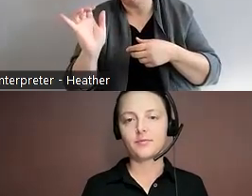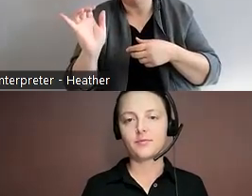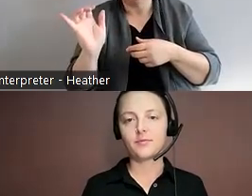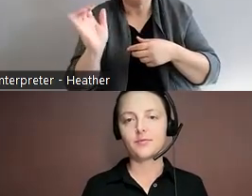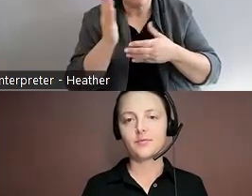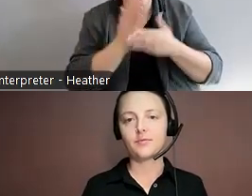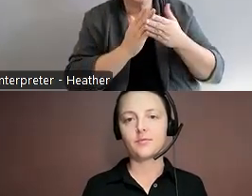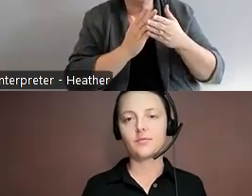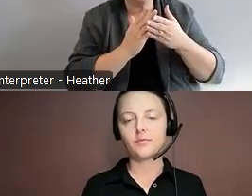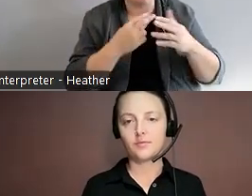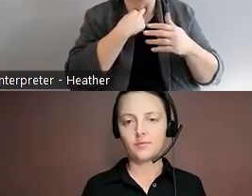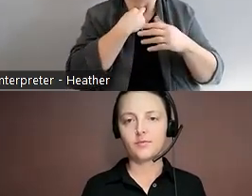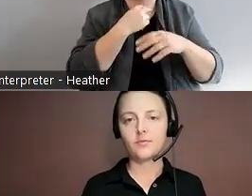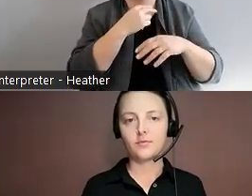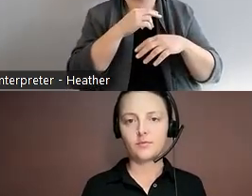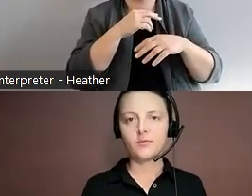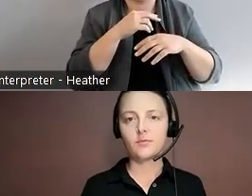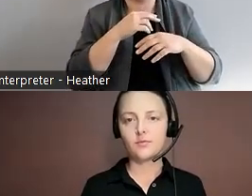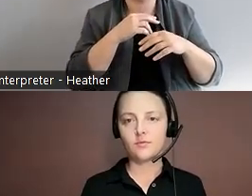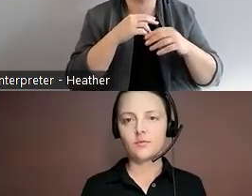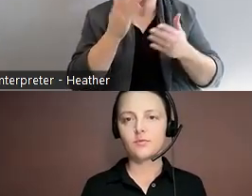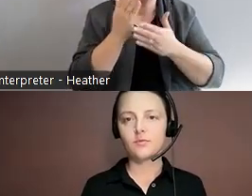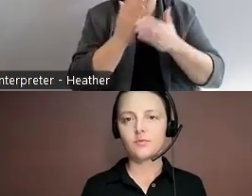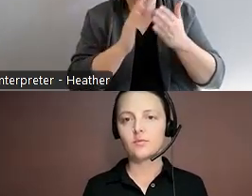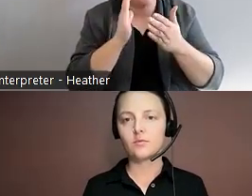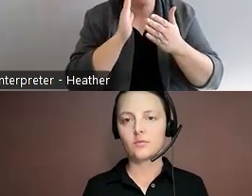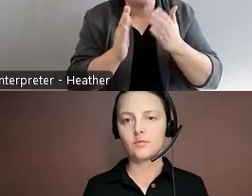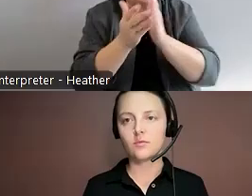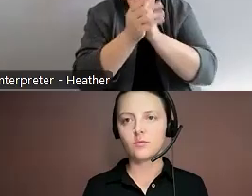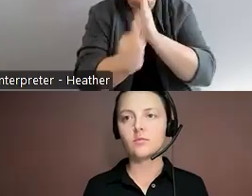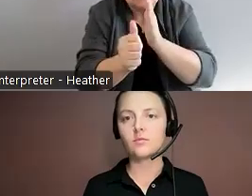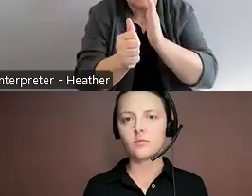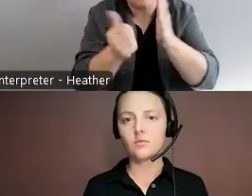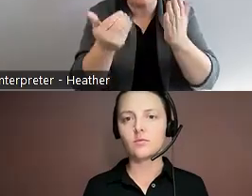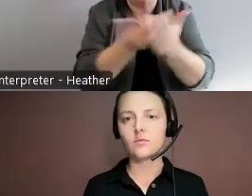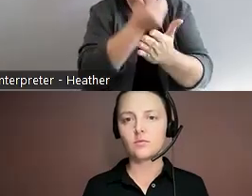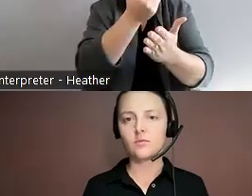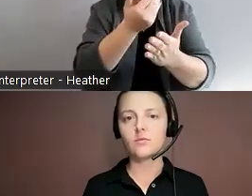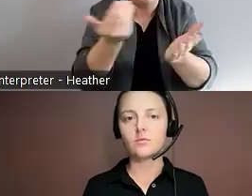and seclusion skills refresher so that it's um you know except part of the refresher is also helping